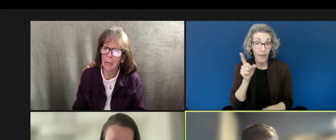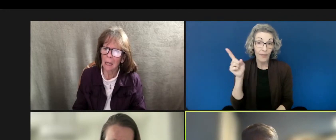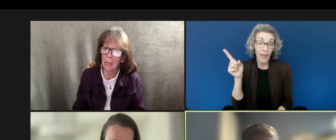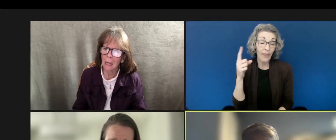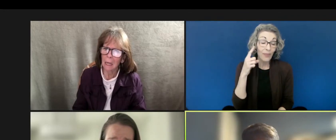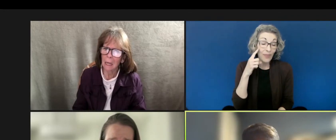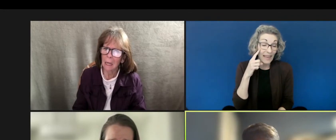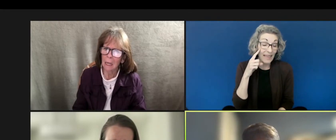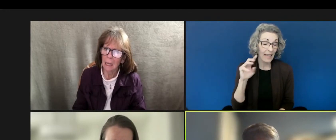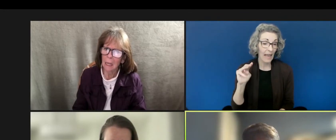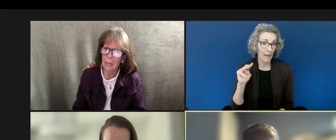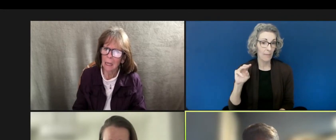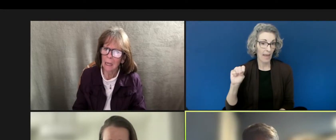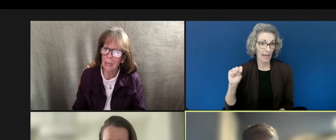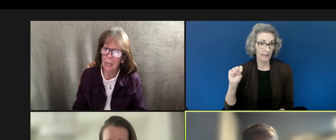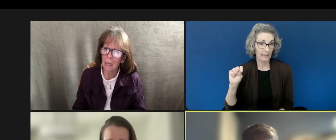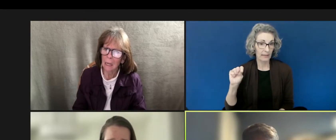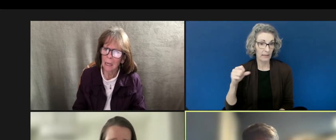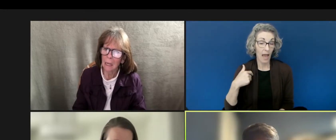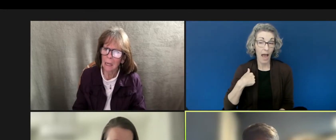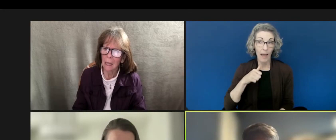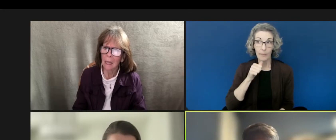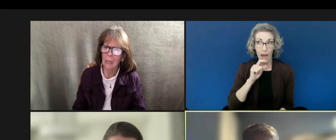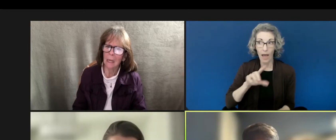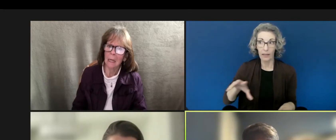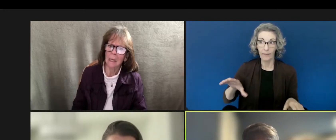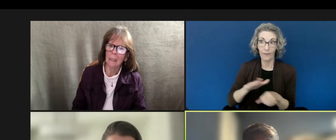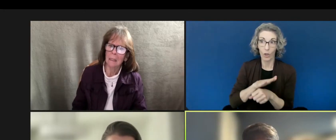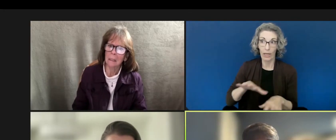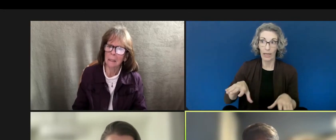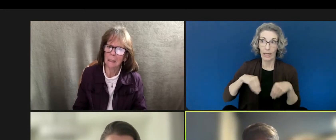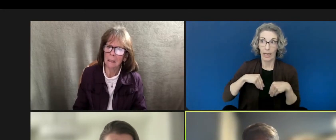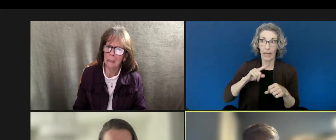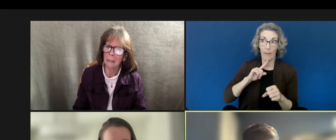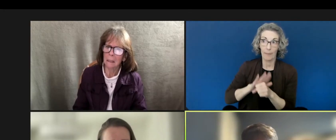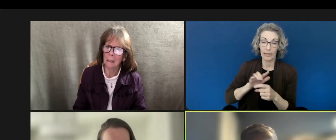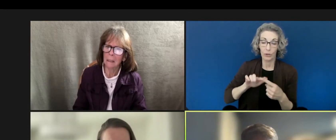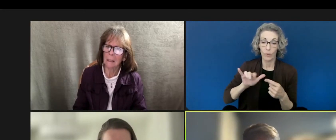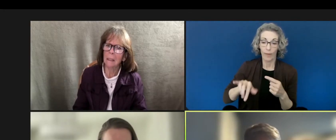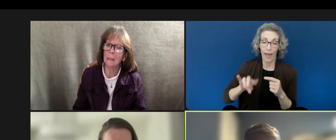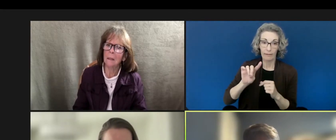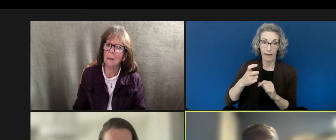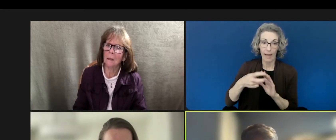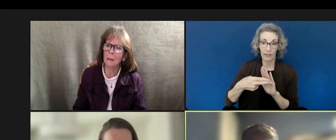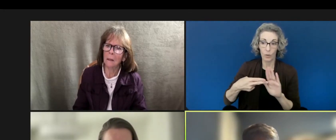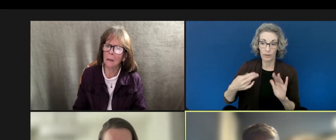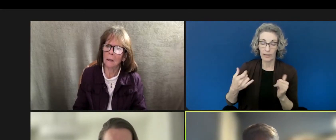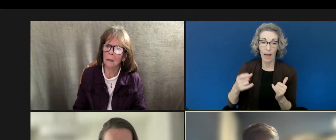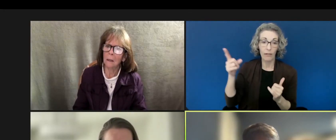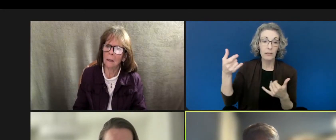I'm not committing to this diagnosis right now, it's still under investigation, but yeah.